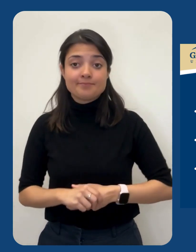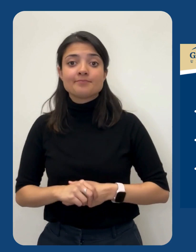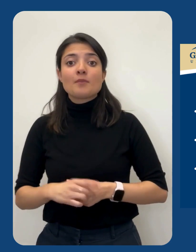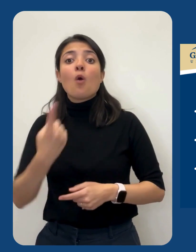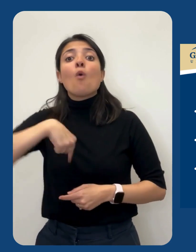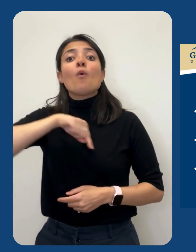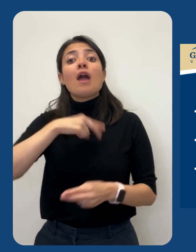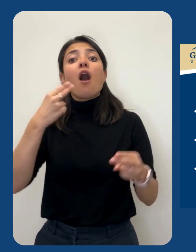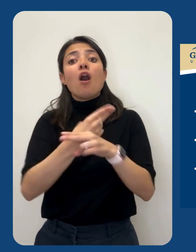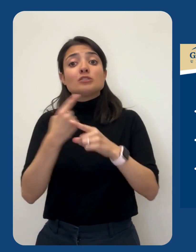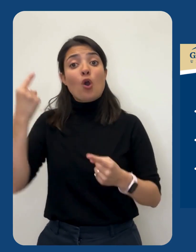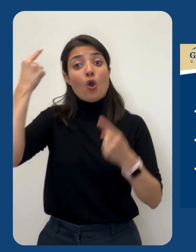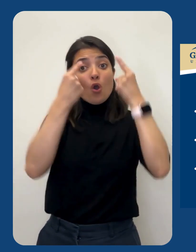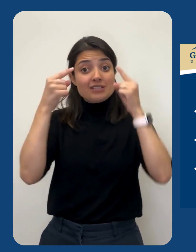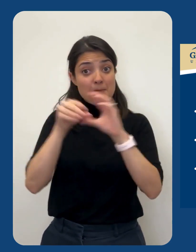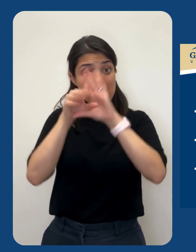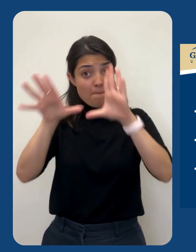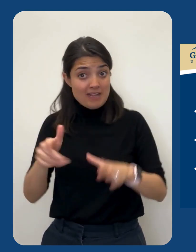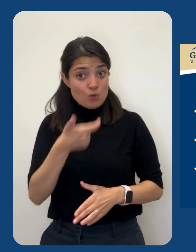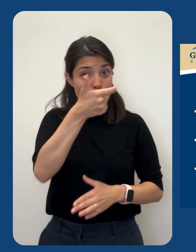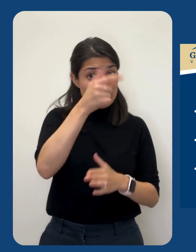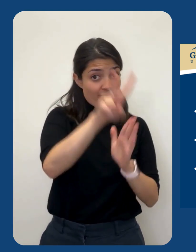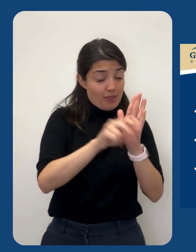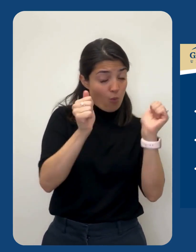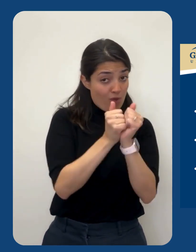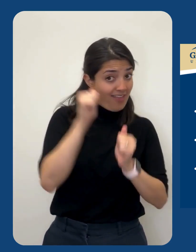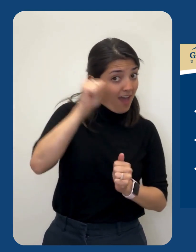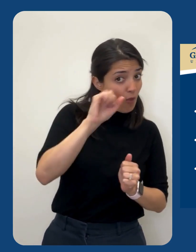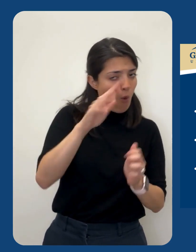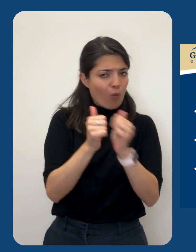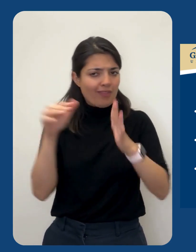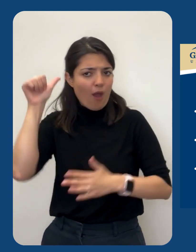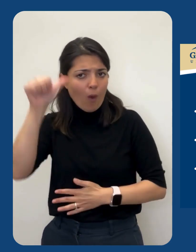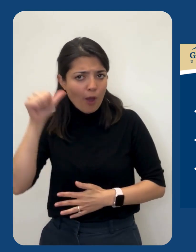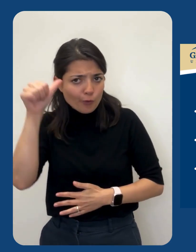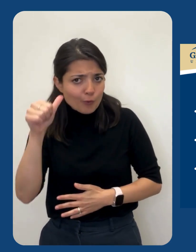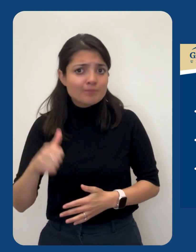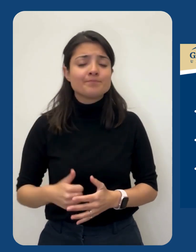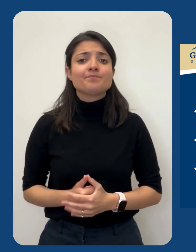We also considered participants who watch videos with or without audio.